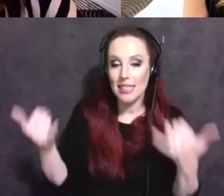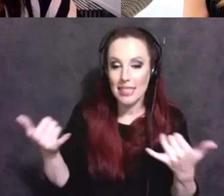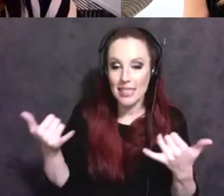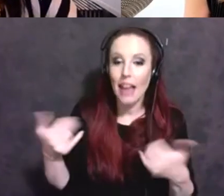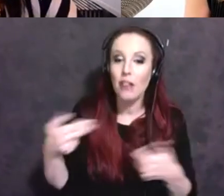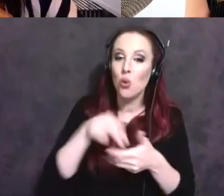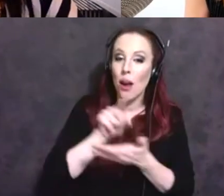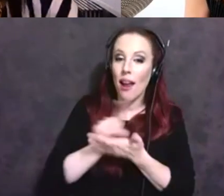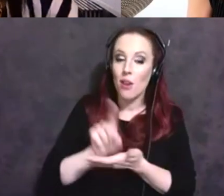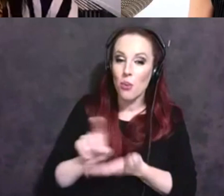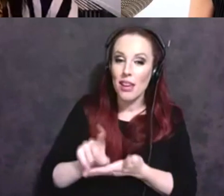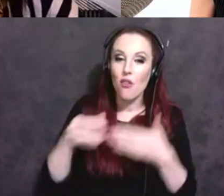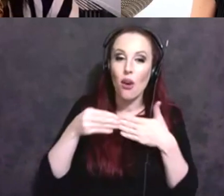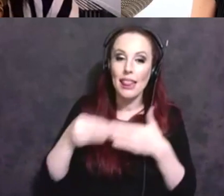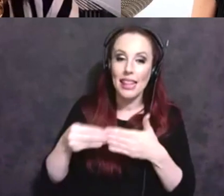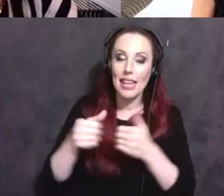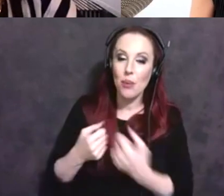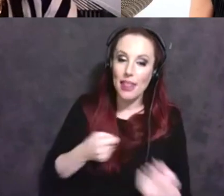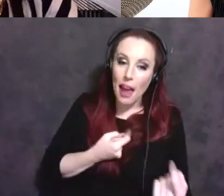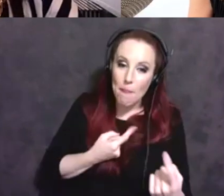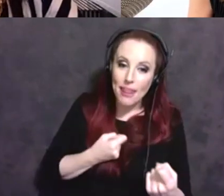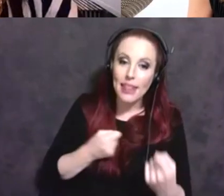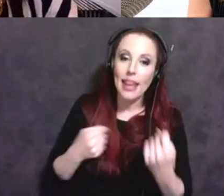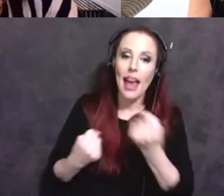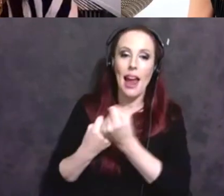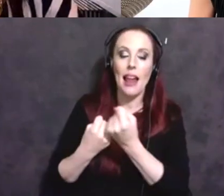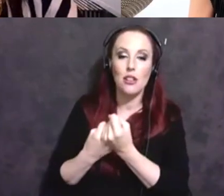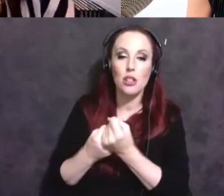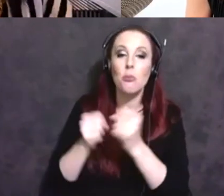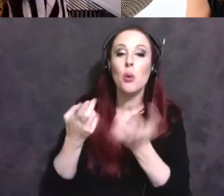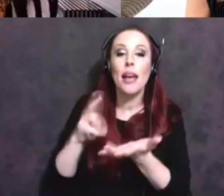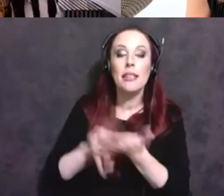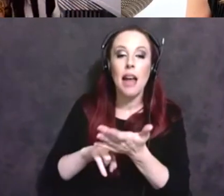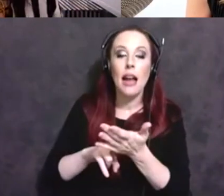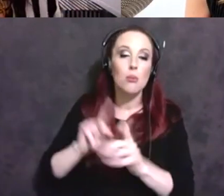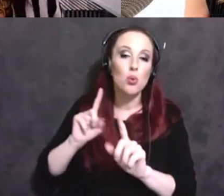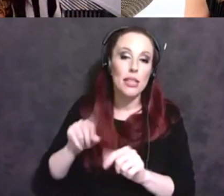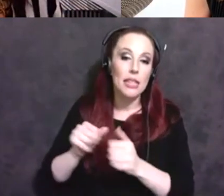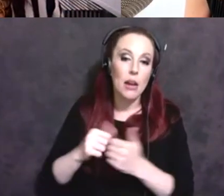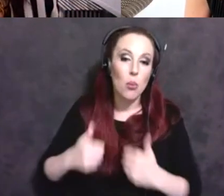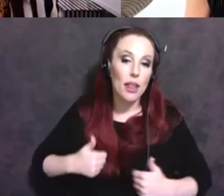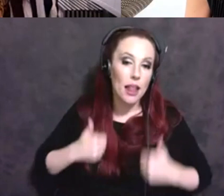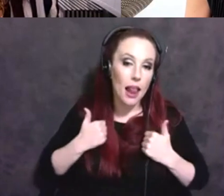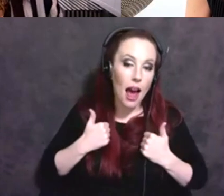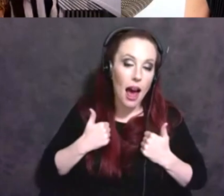and continue to build those actions over time along this journey. Thank you all for joining